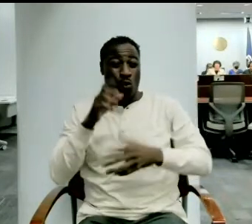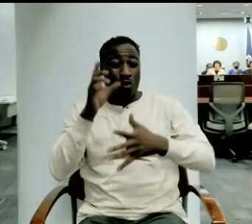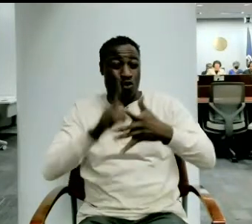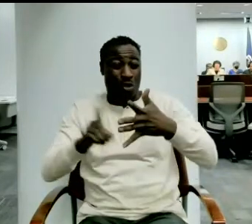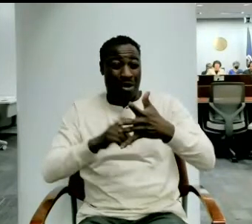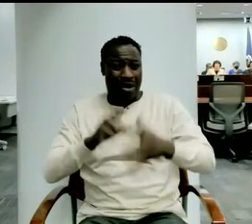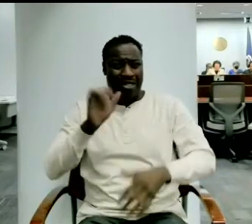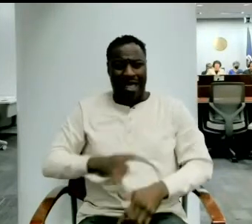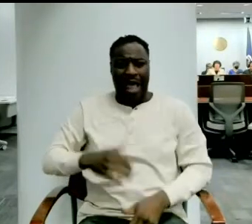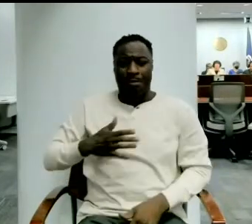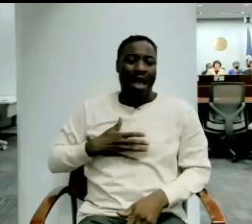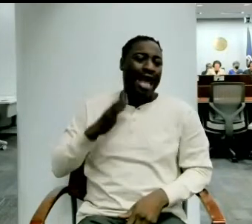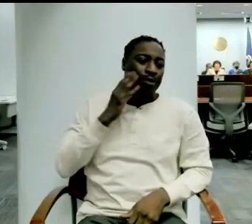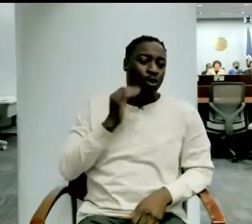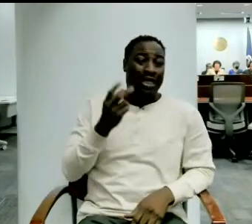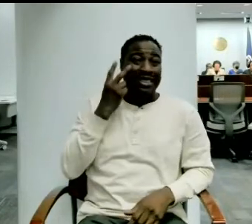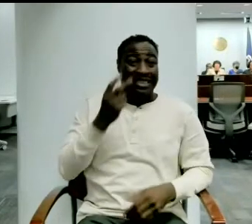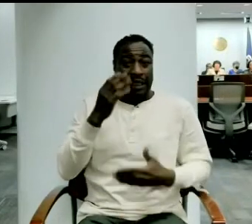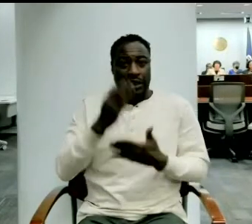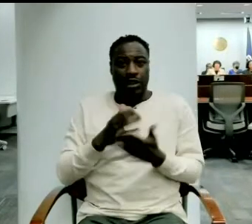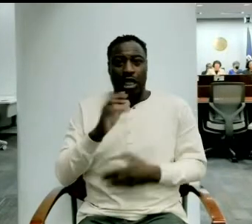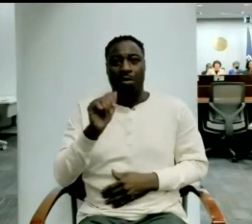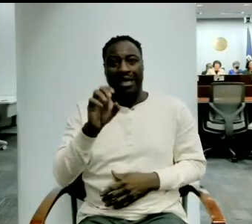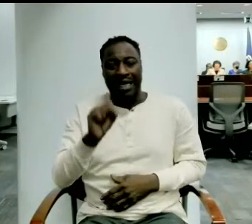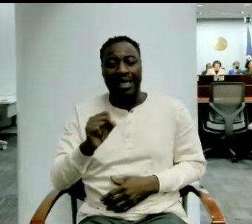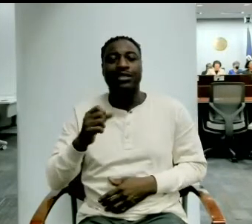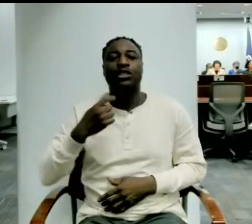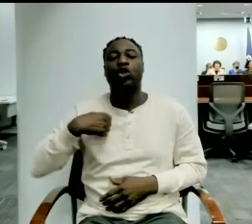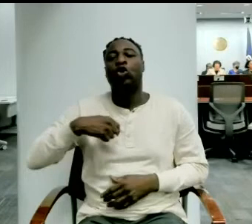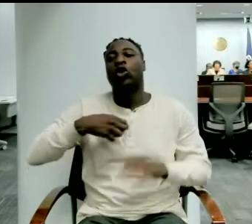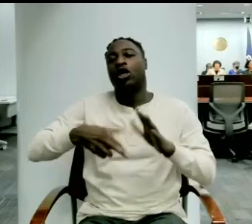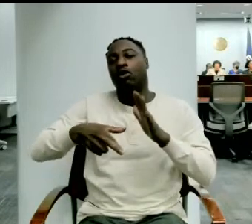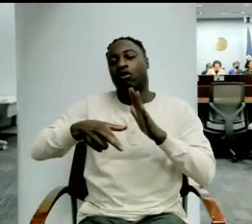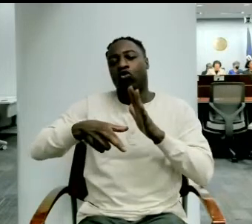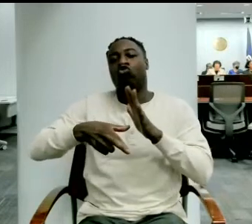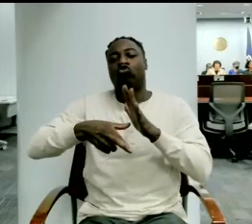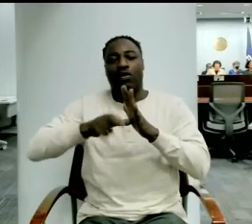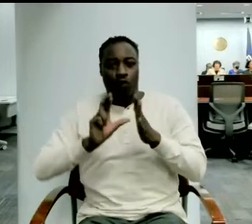been my experience and seeing some of the cases we have, somewhat recently been authorizing.